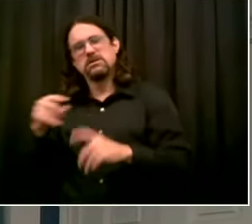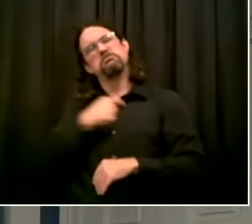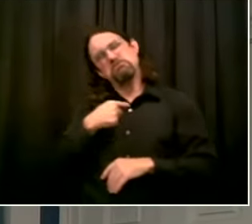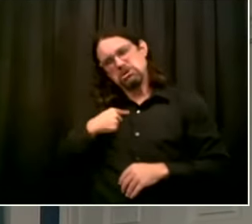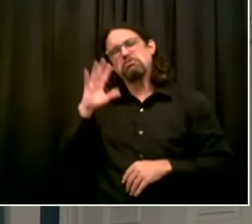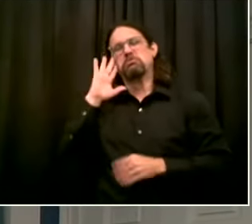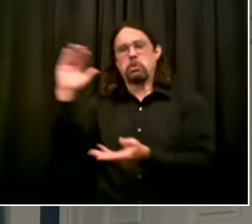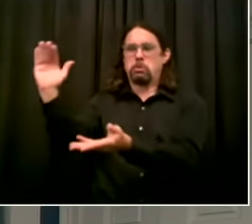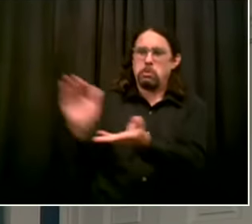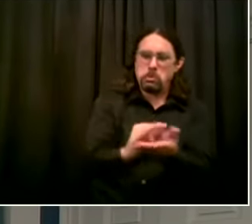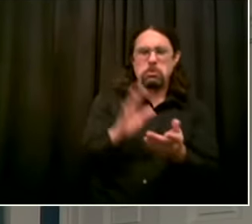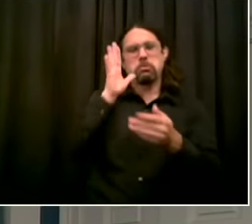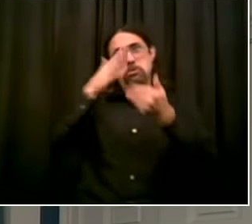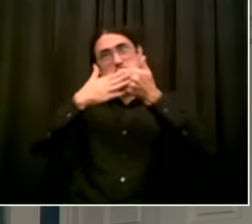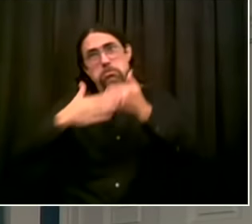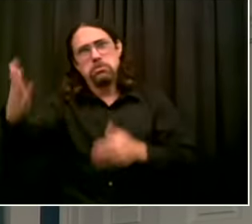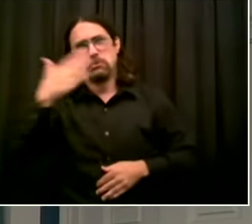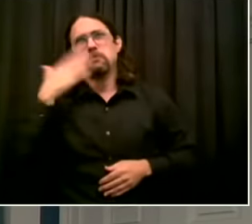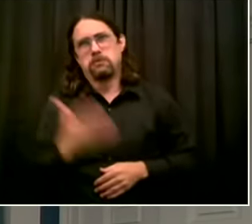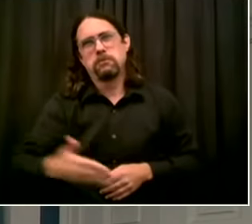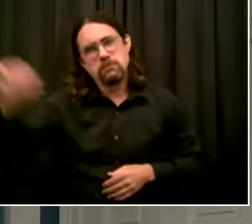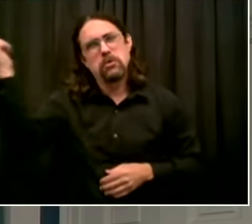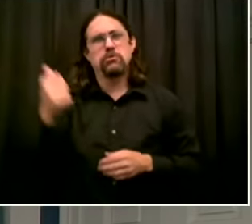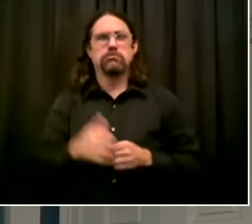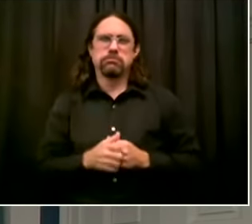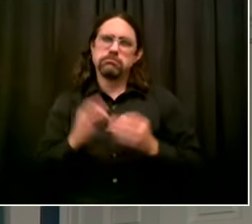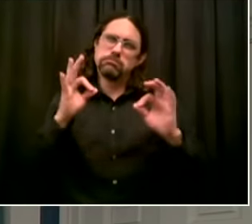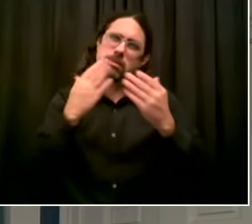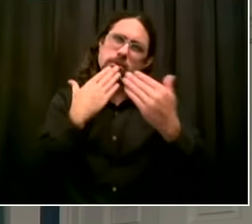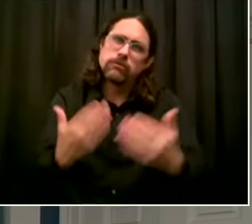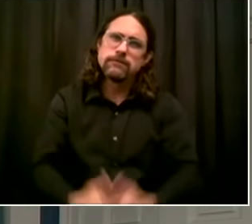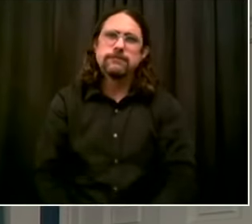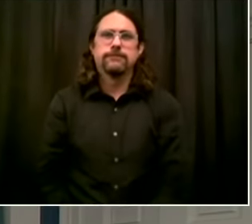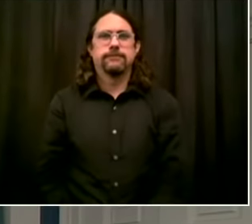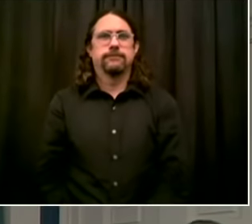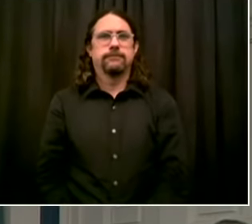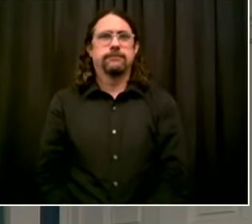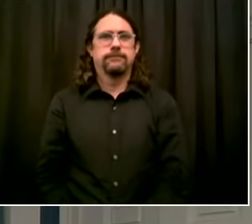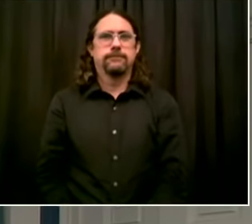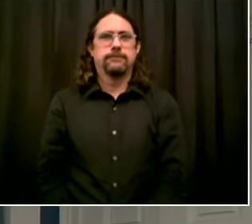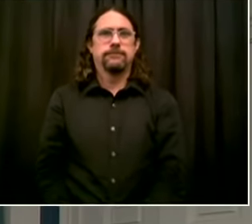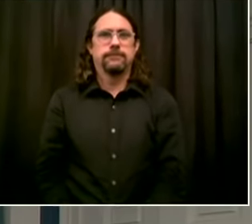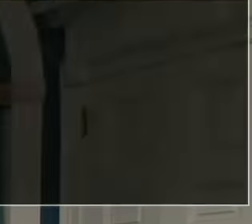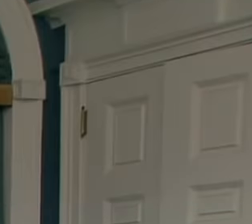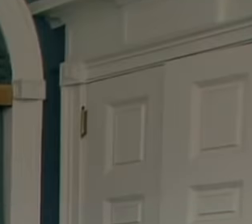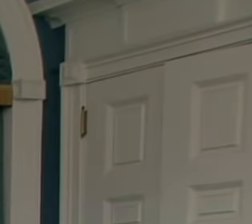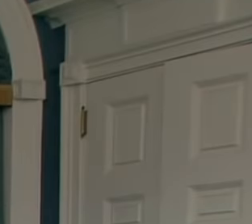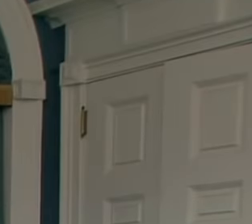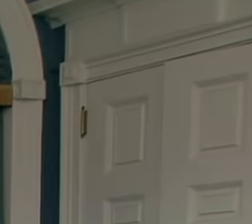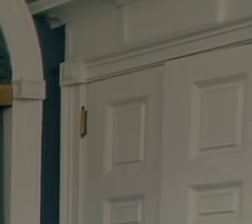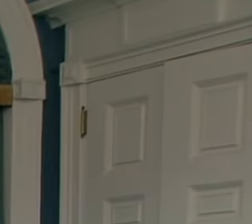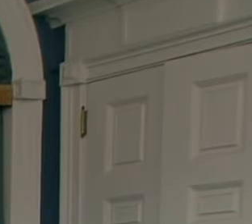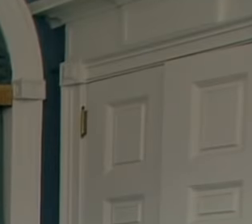LOOK, EVERYBODY, WE HAVE BEEN VERY UP FRONT ABOUT THE CHALLENGE WE FACE TODAY. WE'RE GIVING YOU A LOT OF FTSAC AND DATA AND